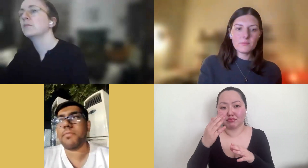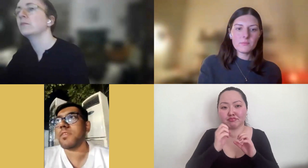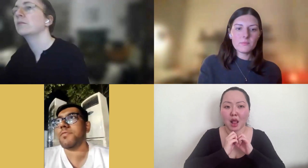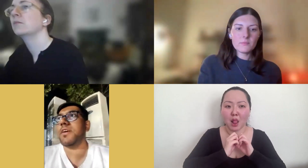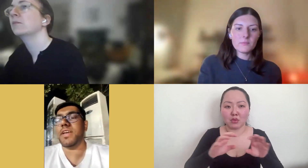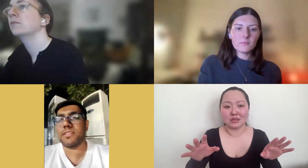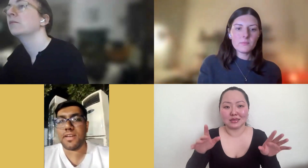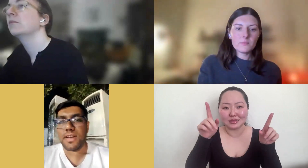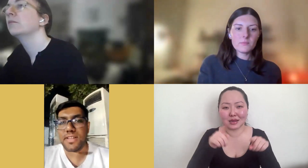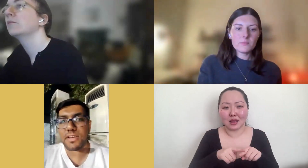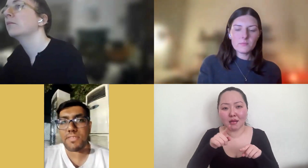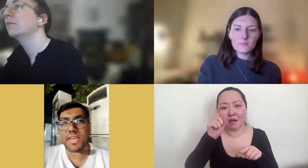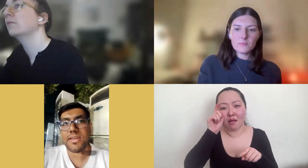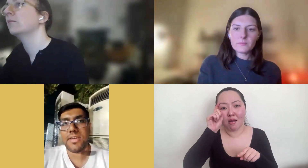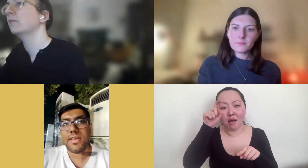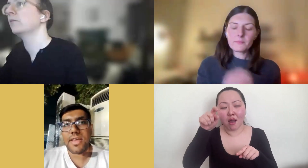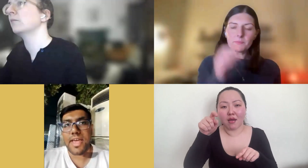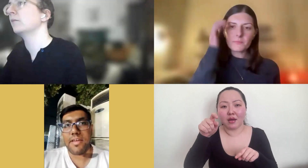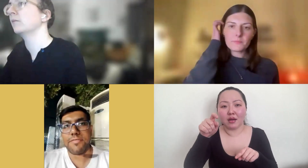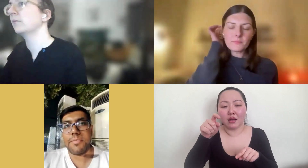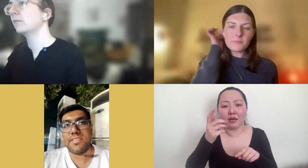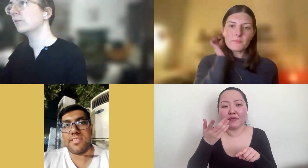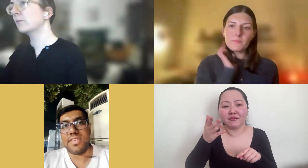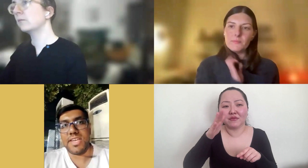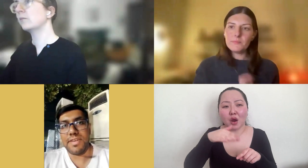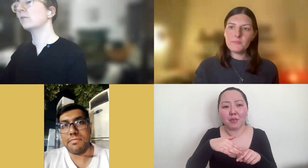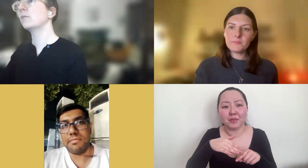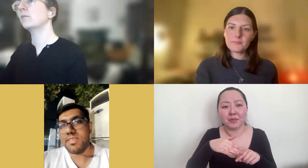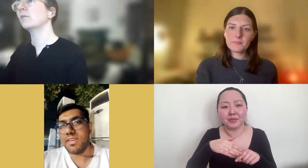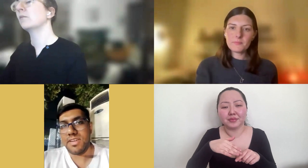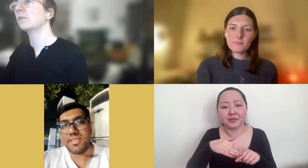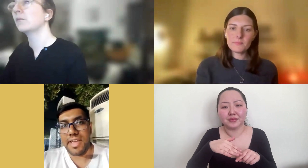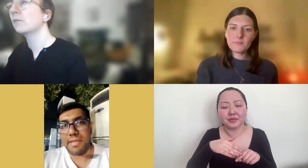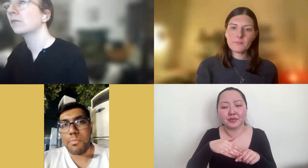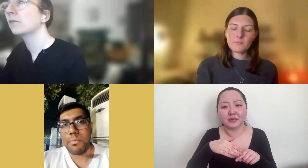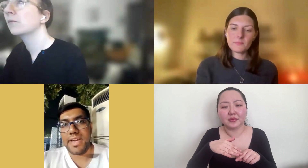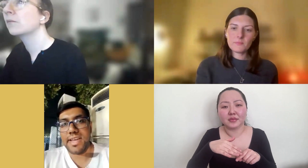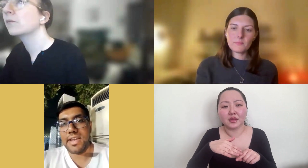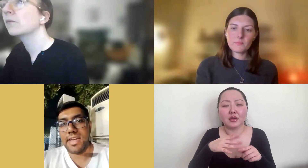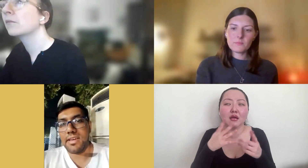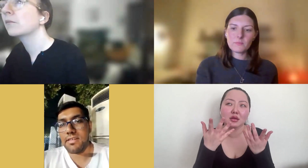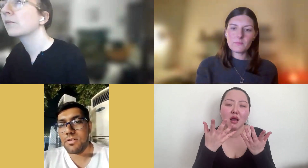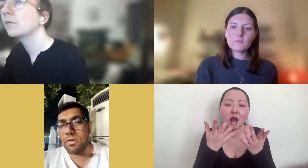of times, with the funding, the grants we get, have been received in cities like Mumbai, Delhi,